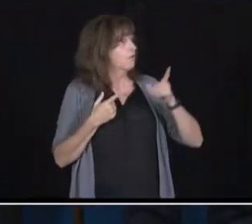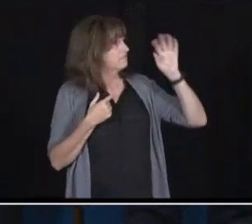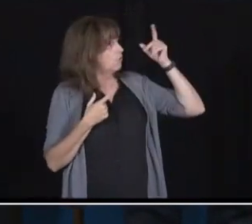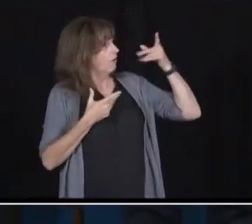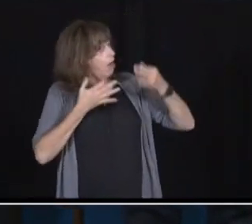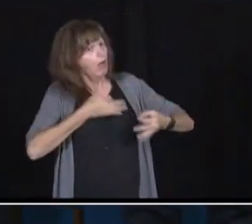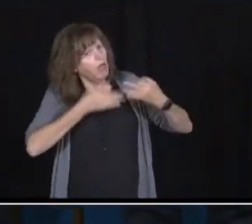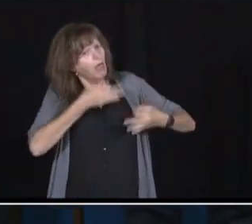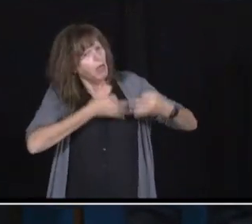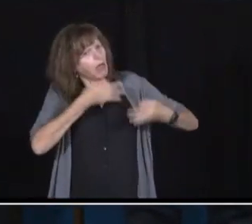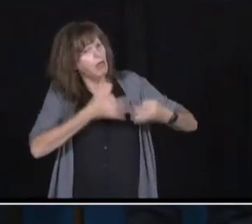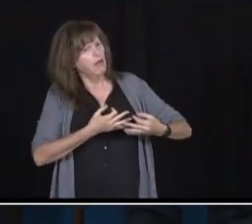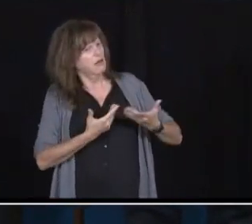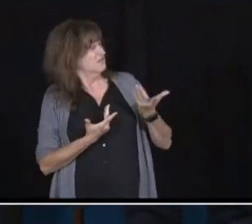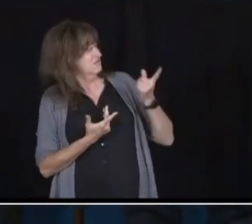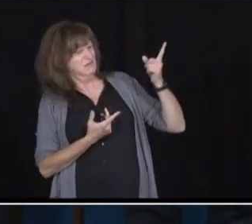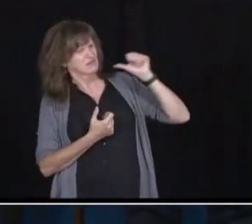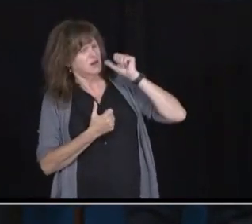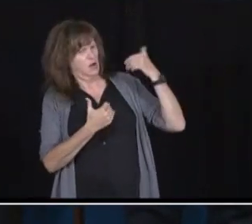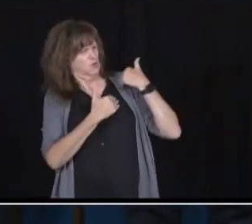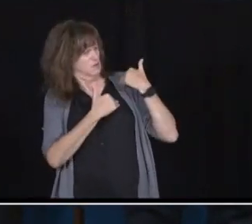The federal jurisdiction